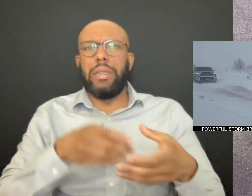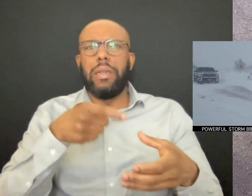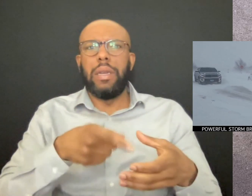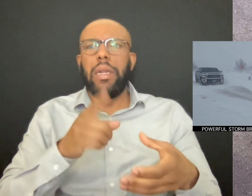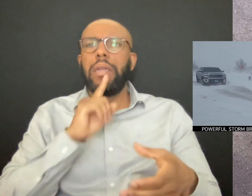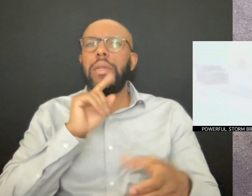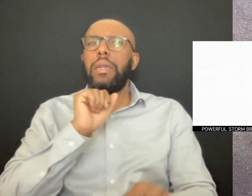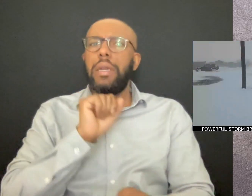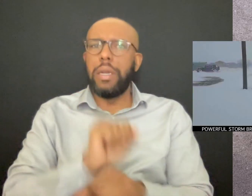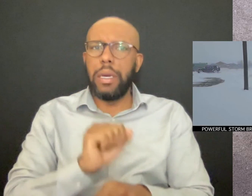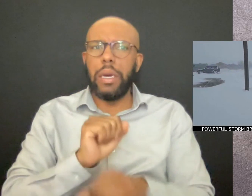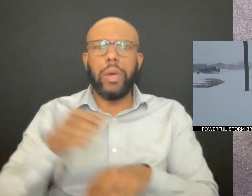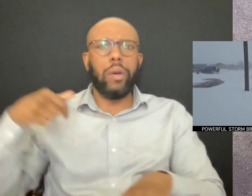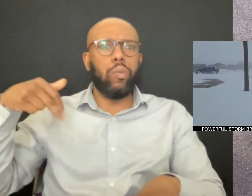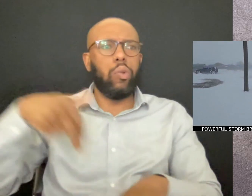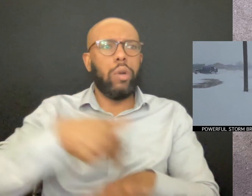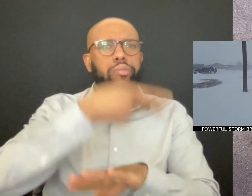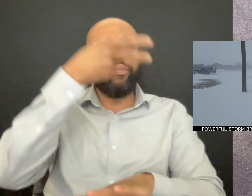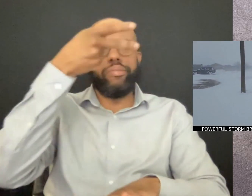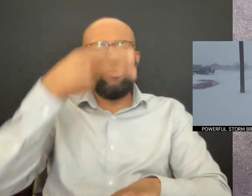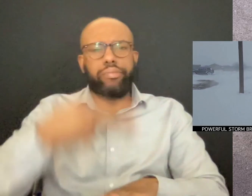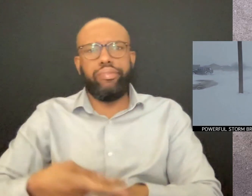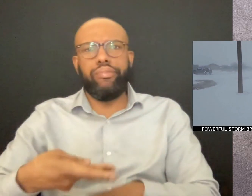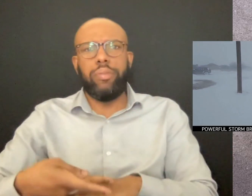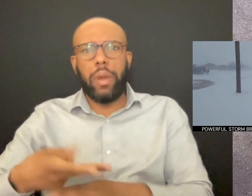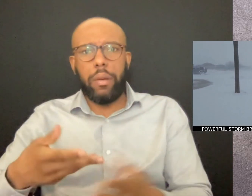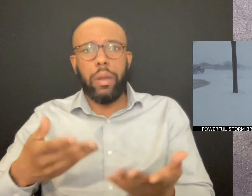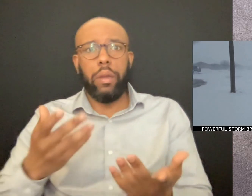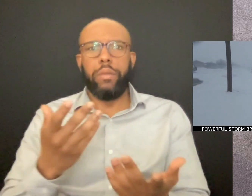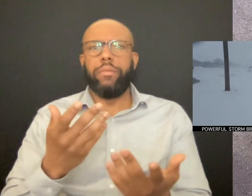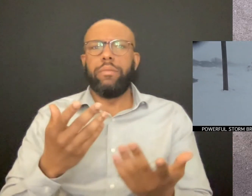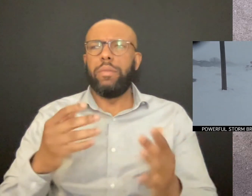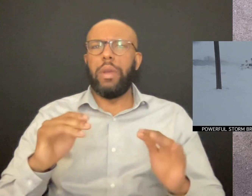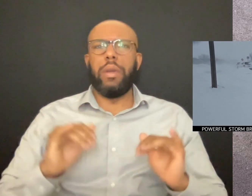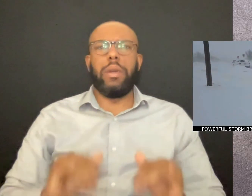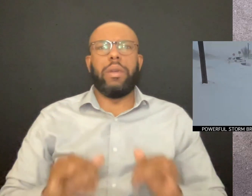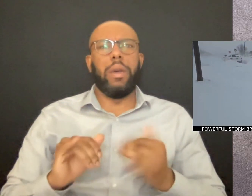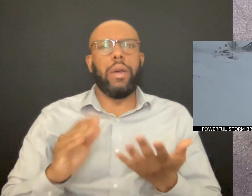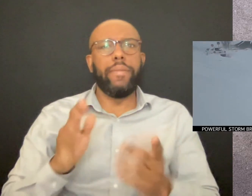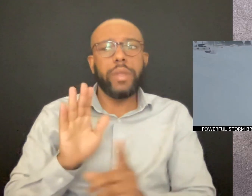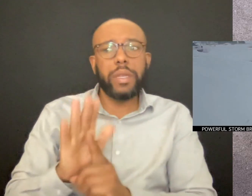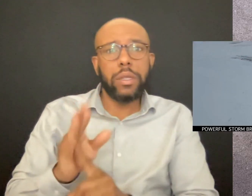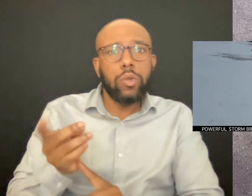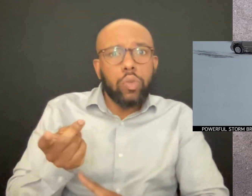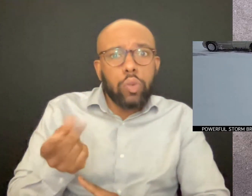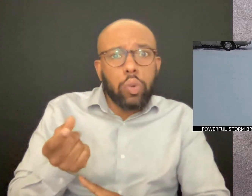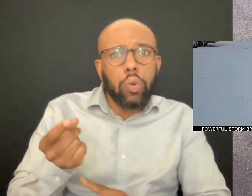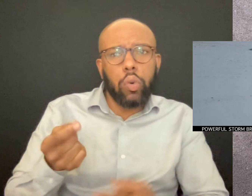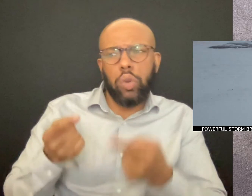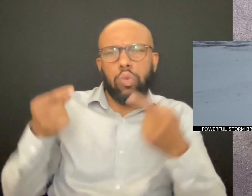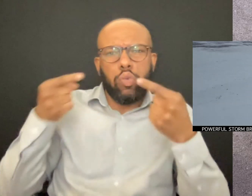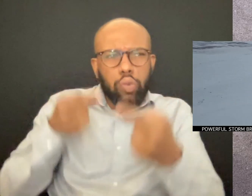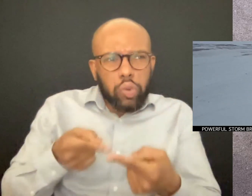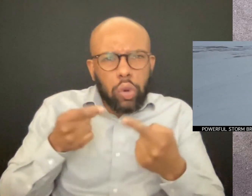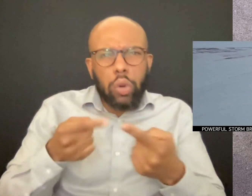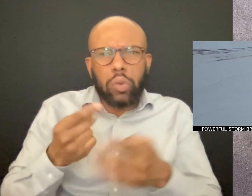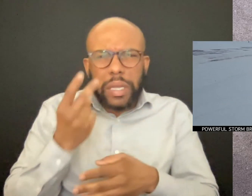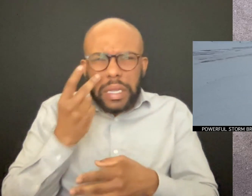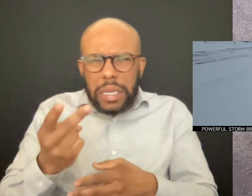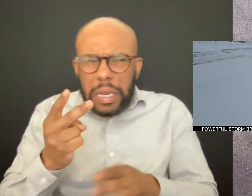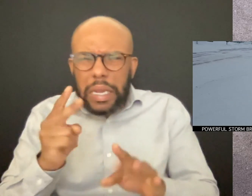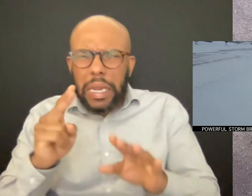it literally knocked him backwards as he and his dog struggled to see and keep their footing